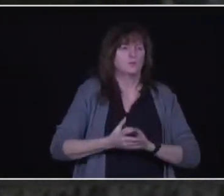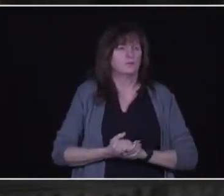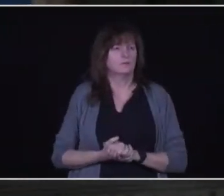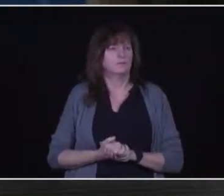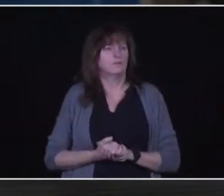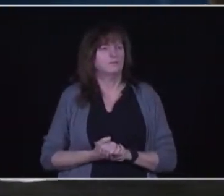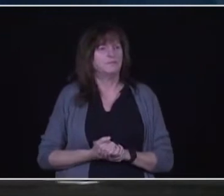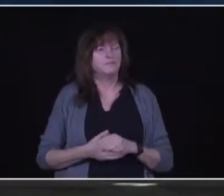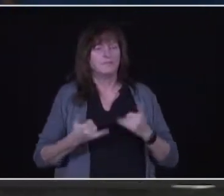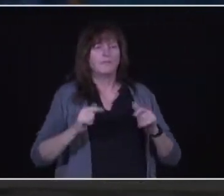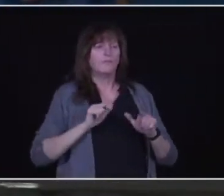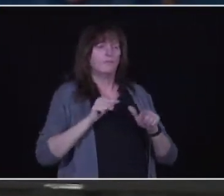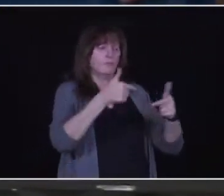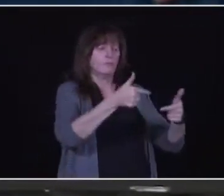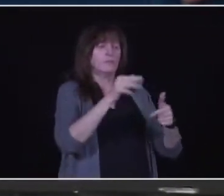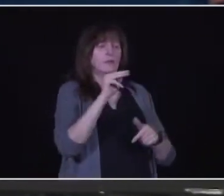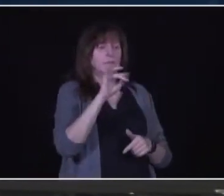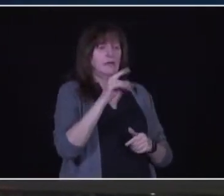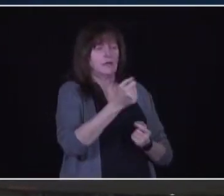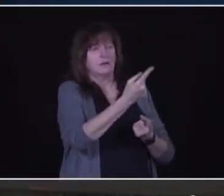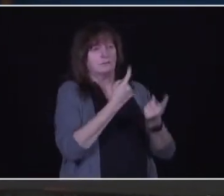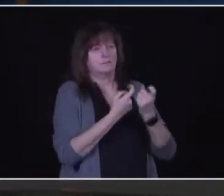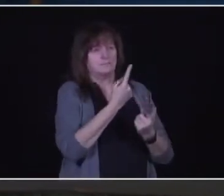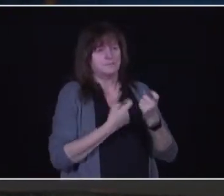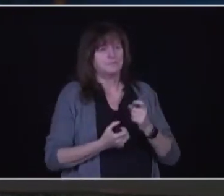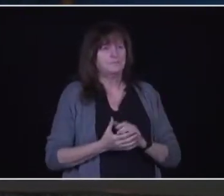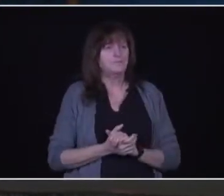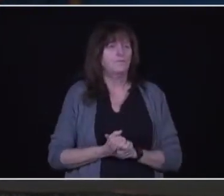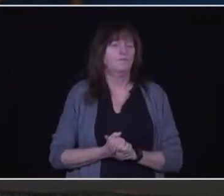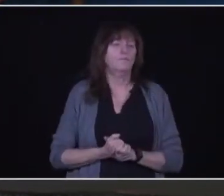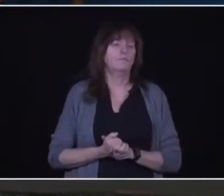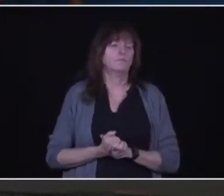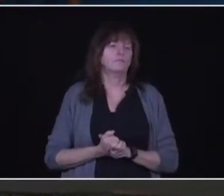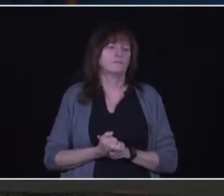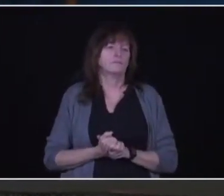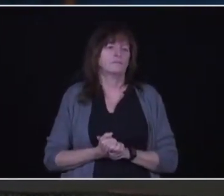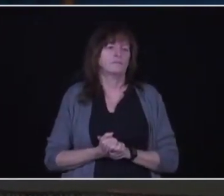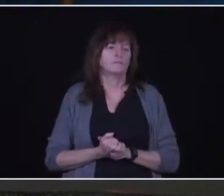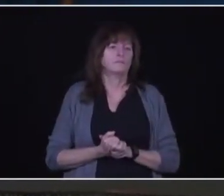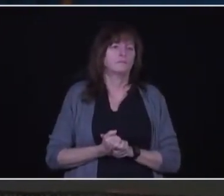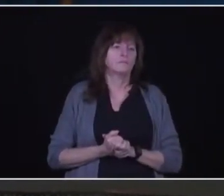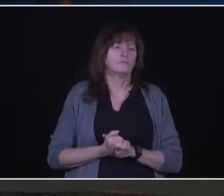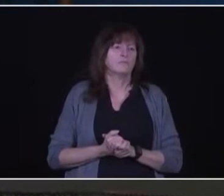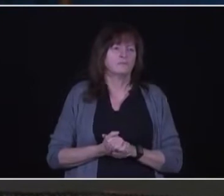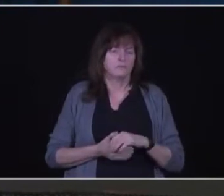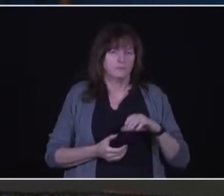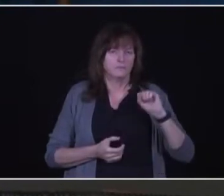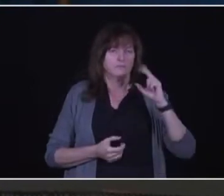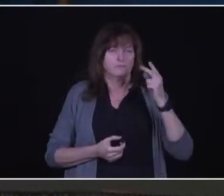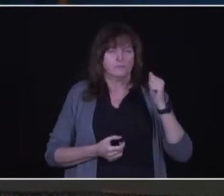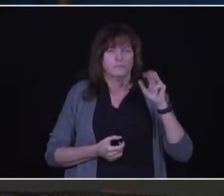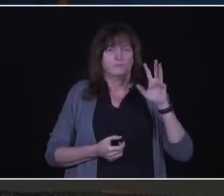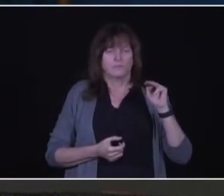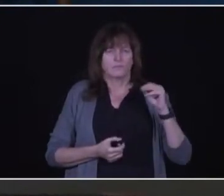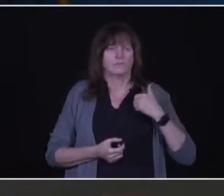We will go to the phone line for questions. First question please. From Sean Jeffers at the Canadian press.